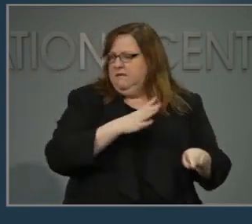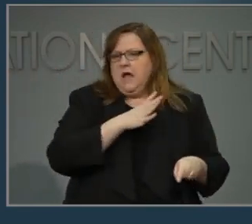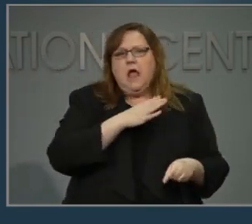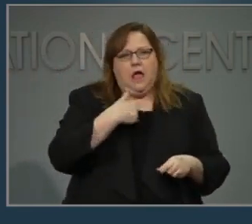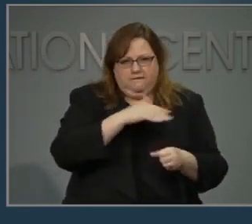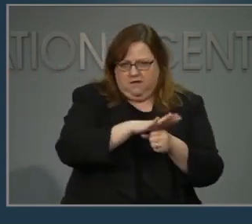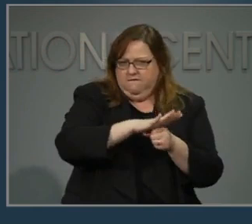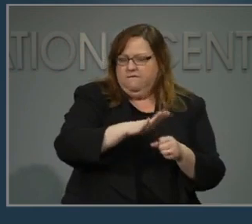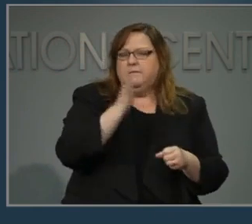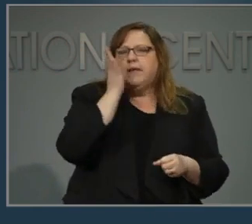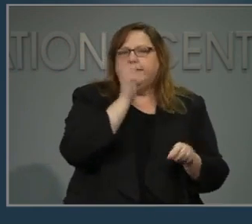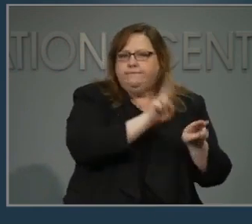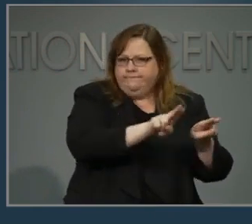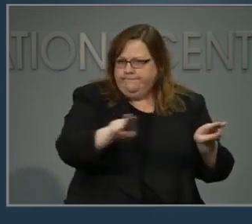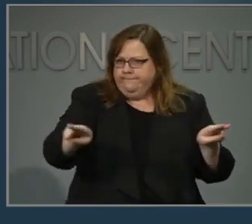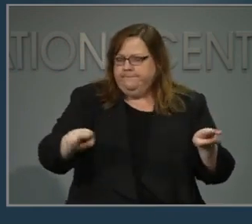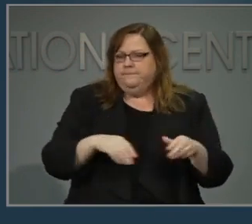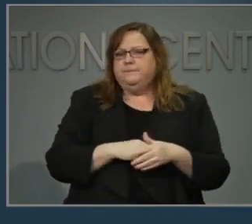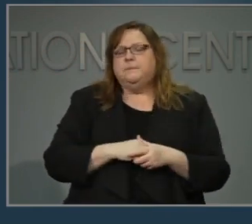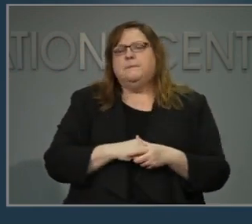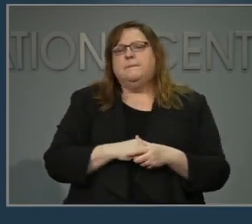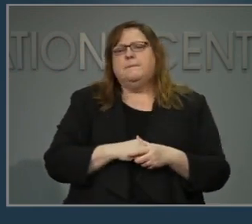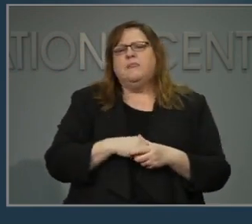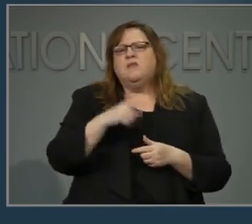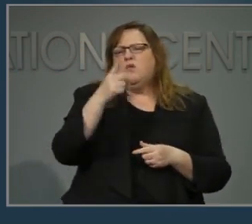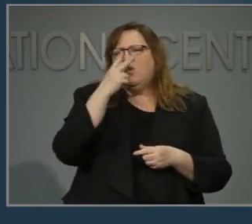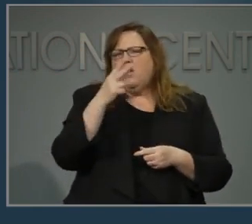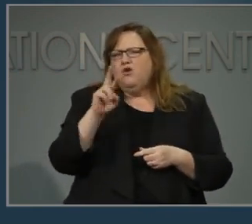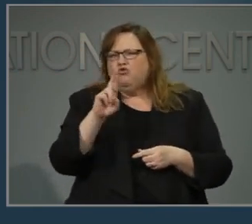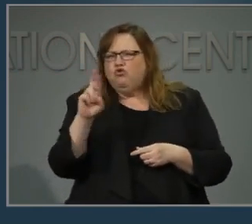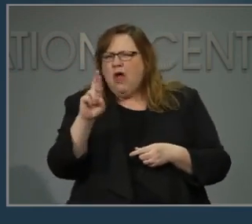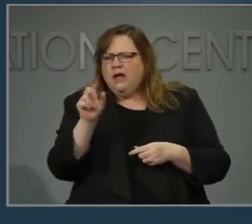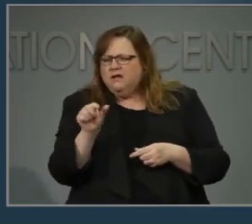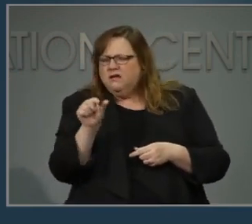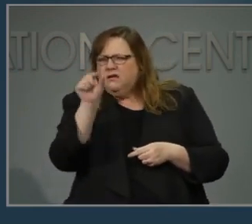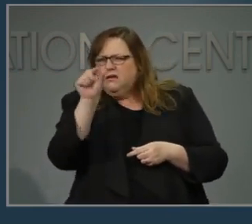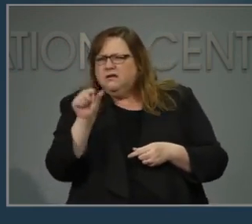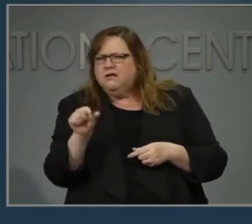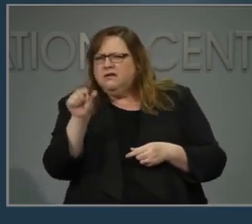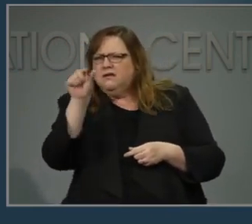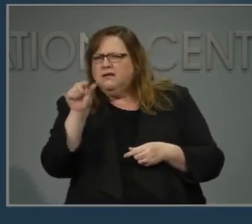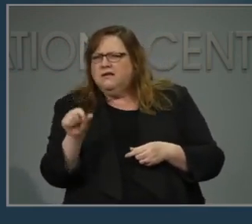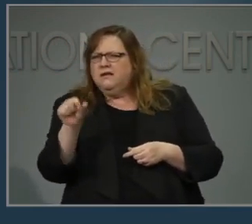WE HAVE THE CAPACITY TO MEET INCREASING DEMAND IF MORE PEOPLE BECOME INCREASINGLY ILL, ALSO REALLY GOOD.